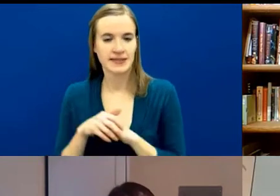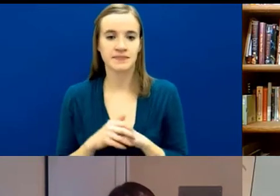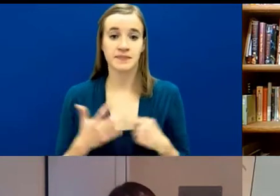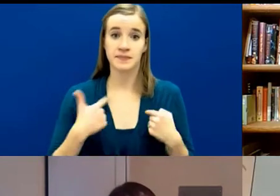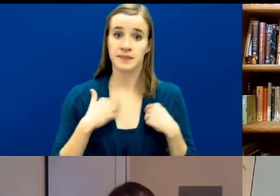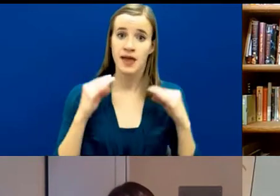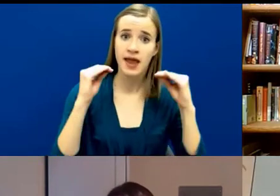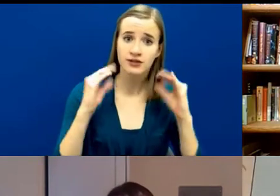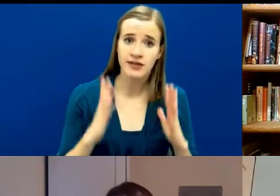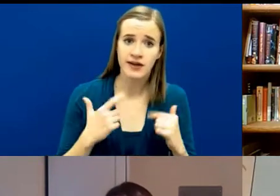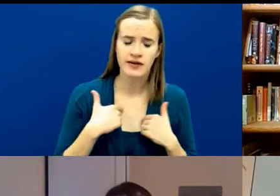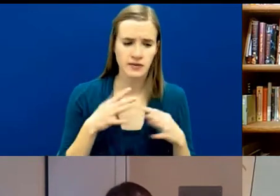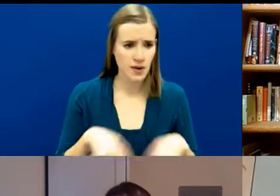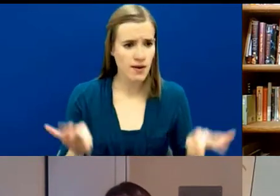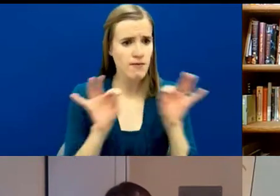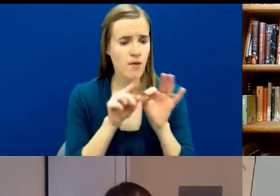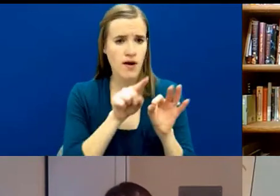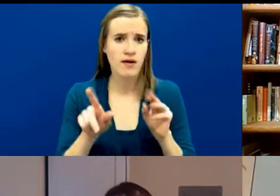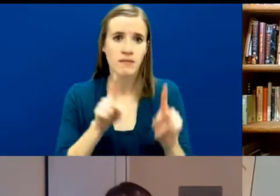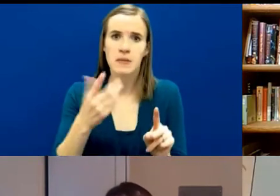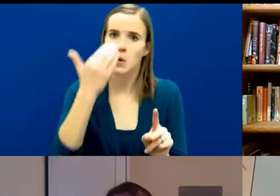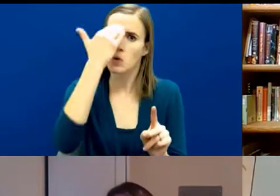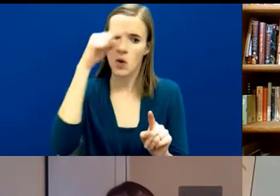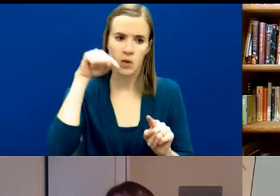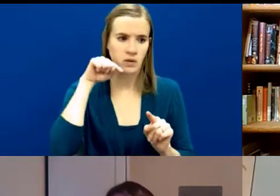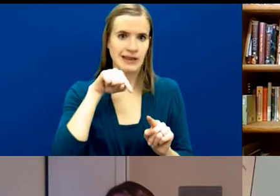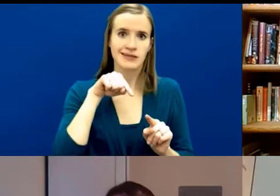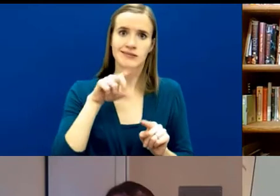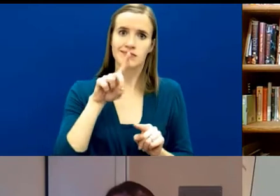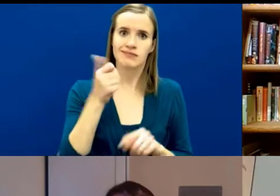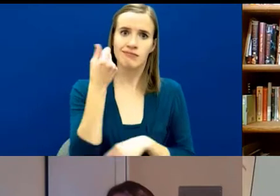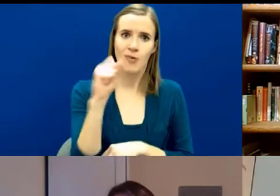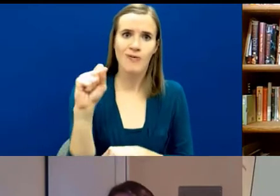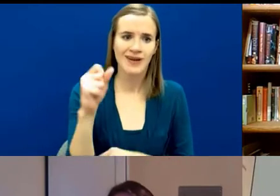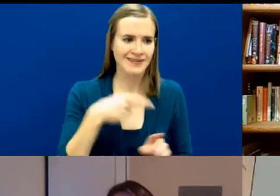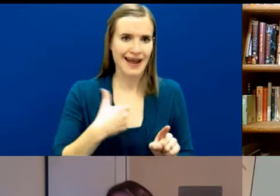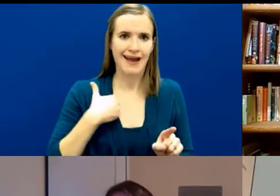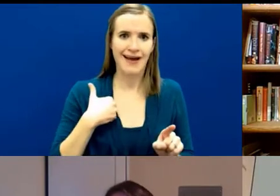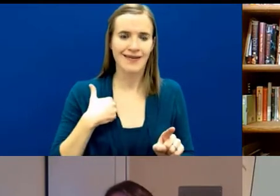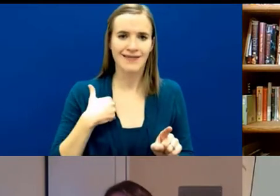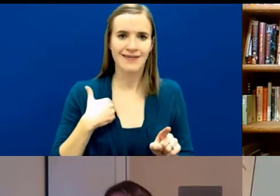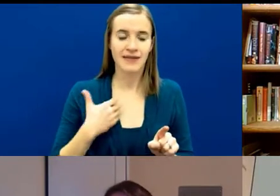movement, that's not known, people in my discipline, don't know about it, people